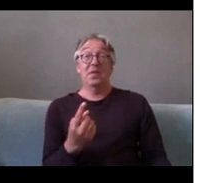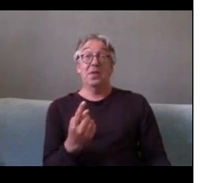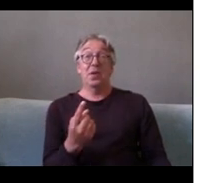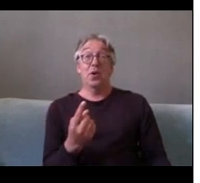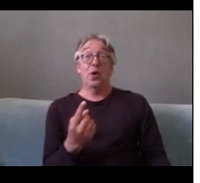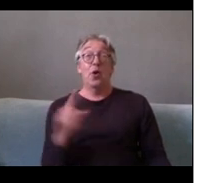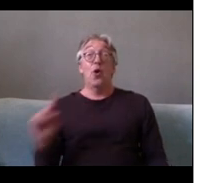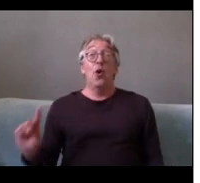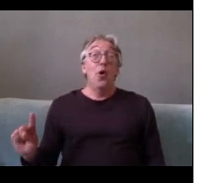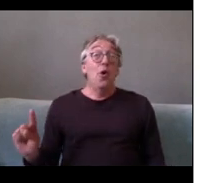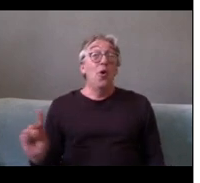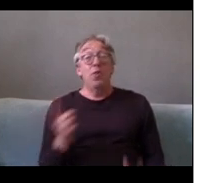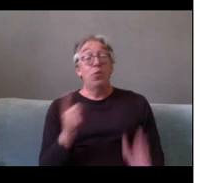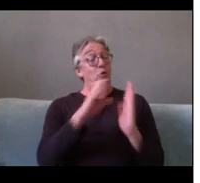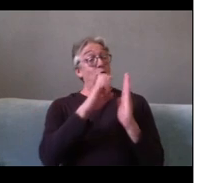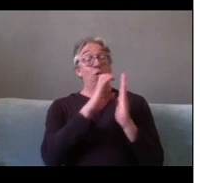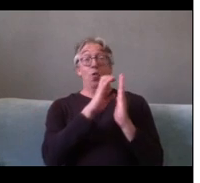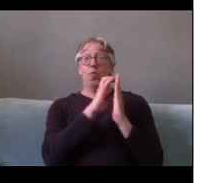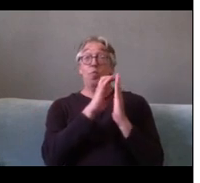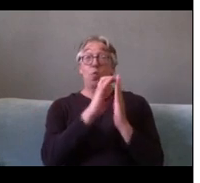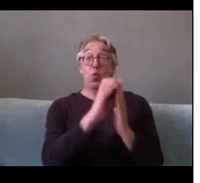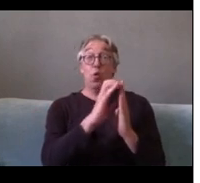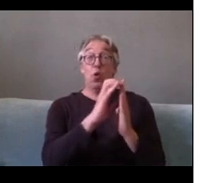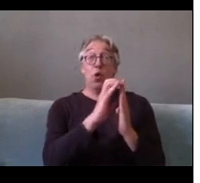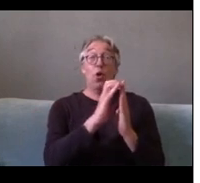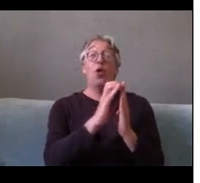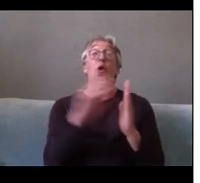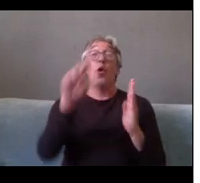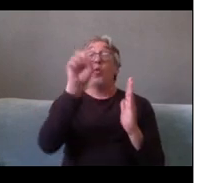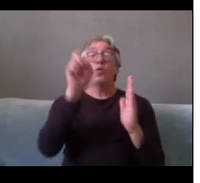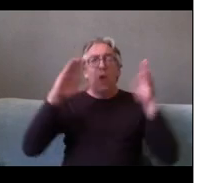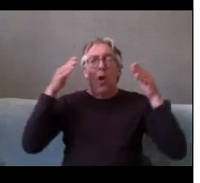We had another module on information regarding females and .